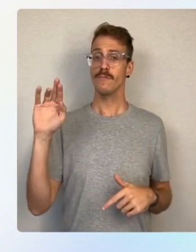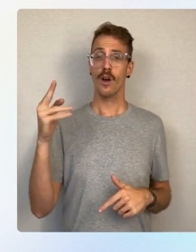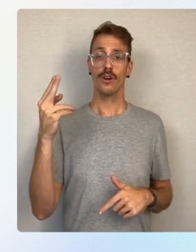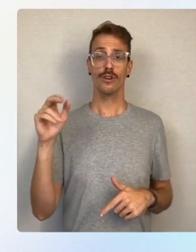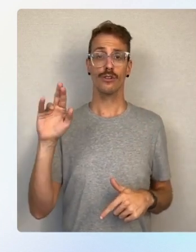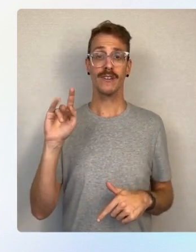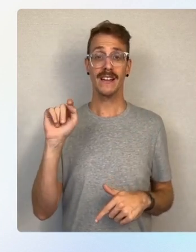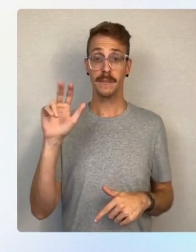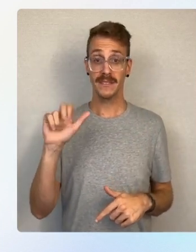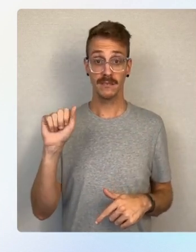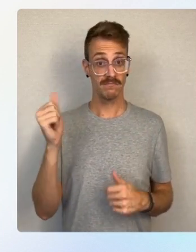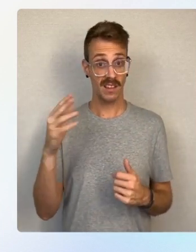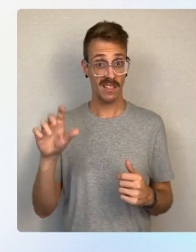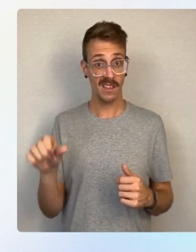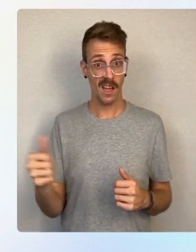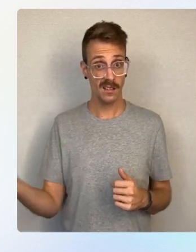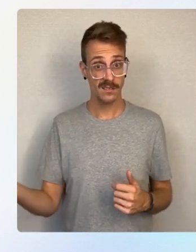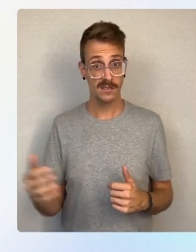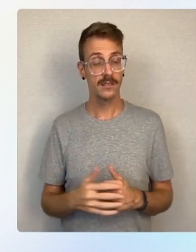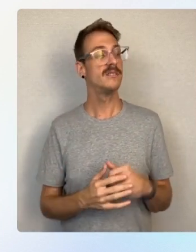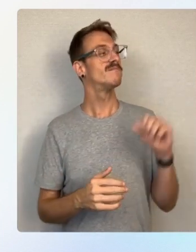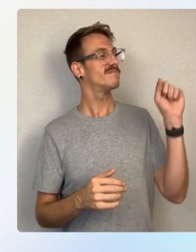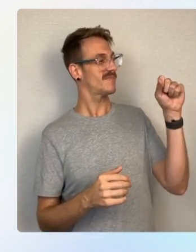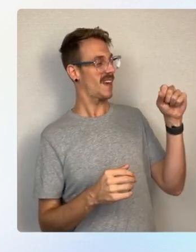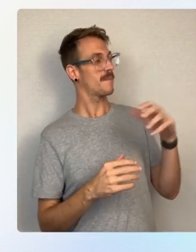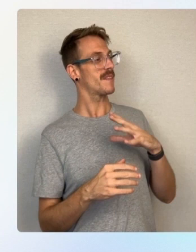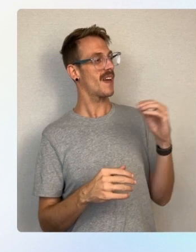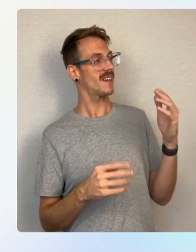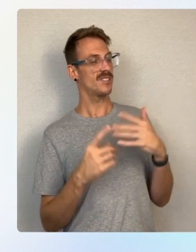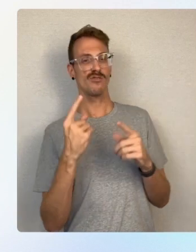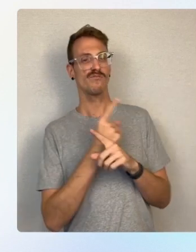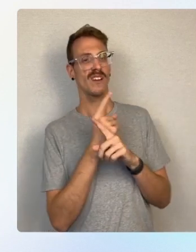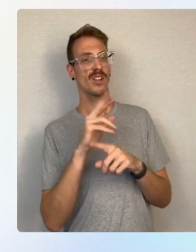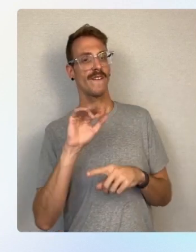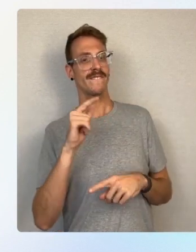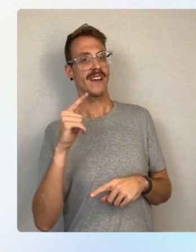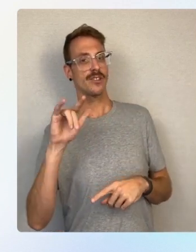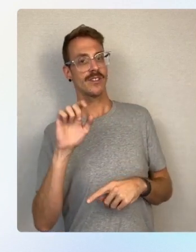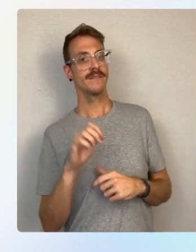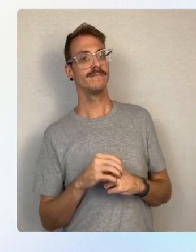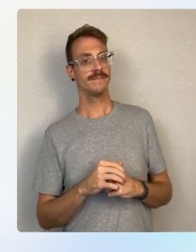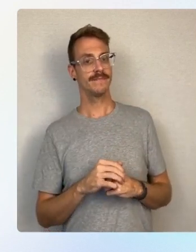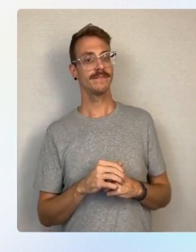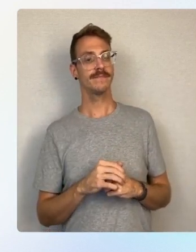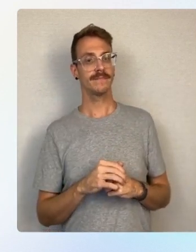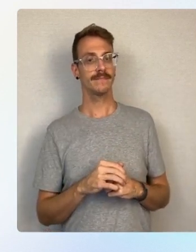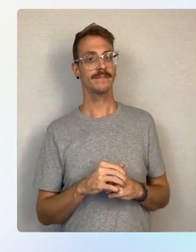[Woman] Got it; A large Margherita. Anything else? [Man] Yeah, and a regular veggie.